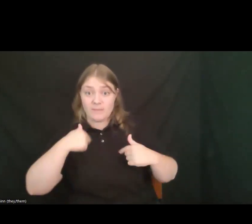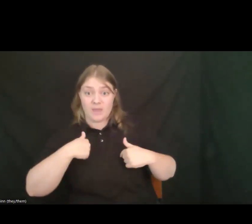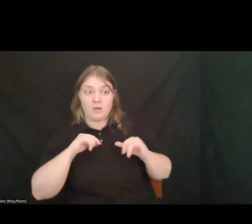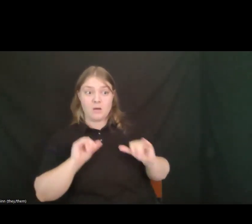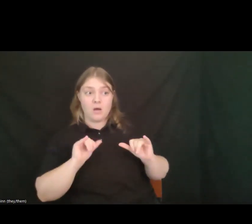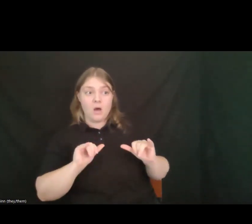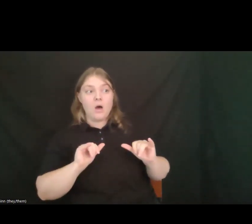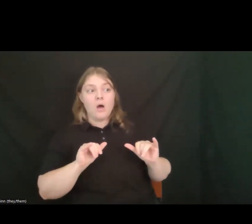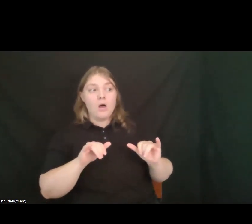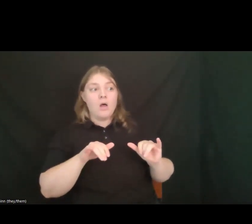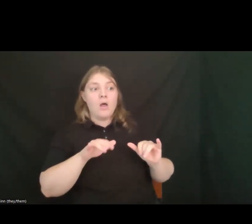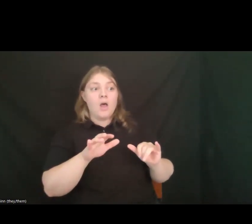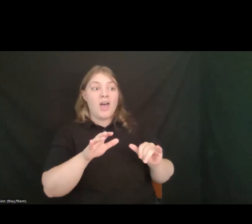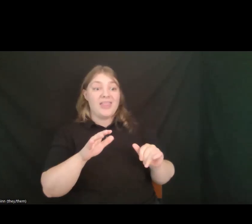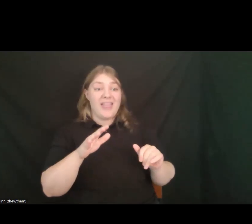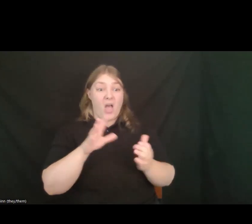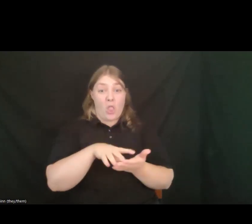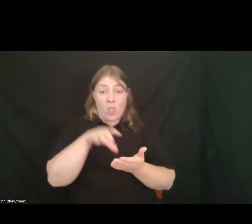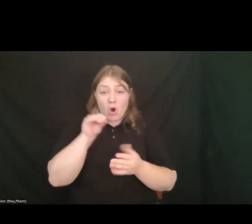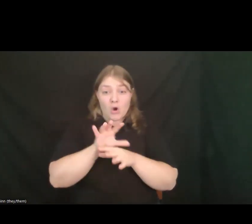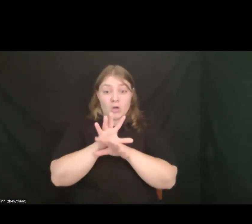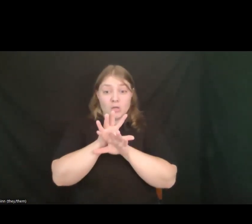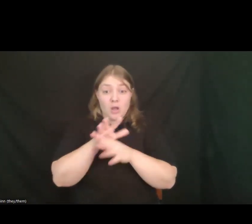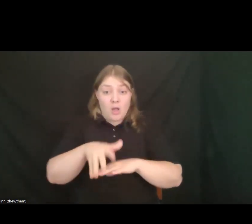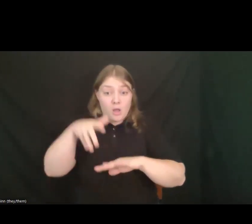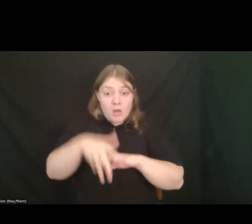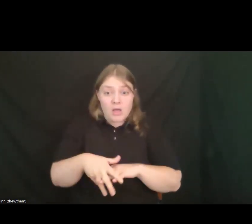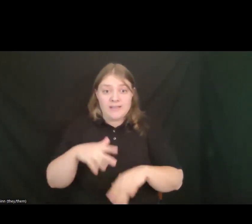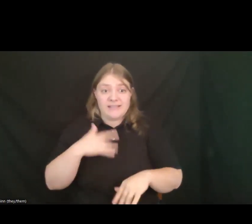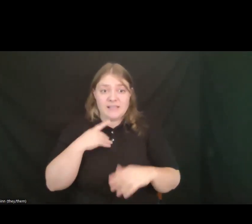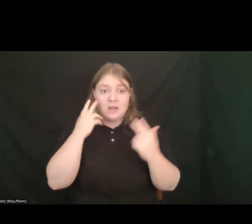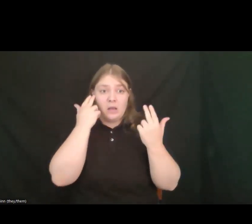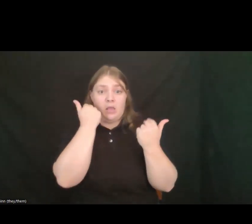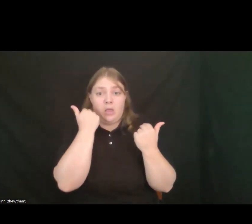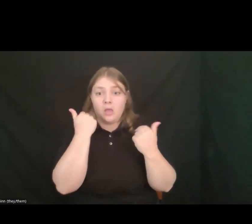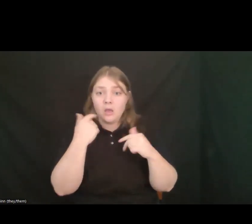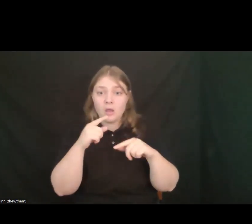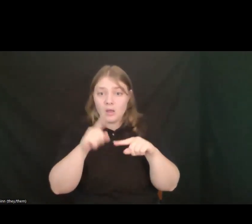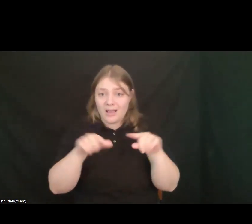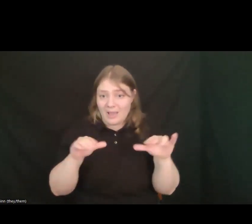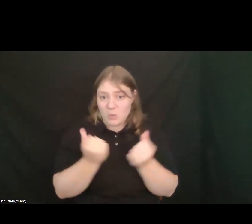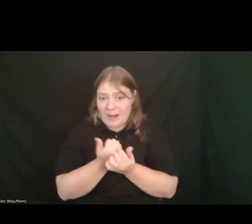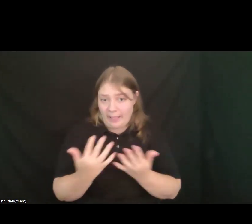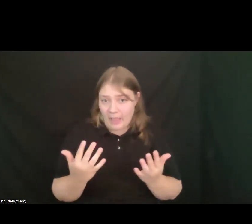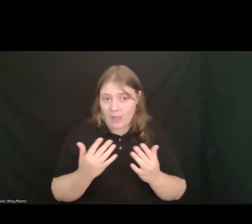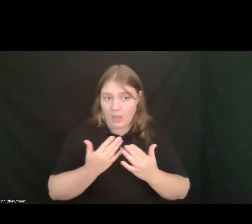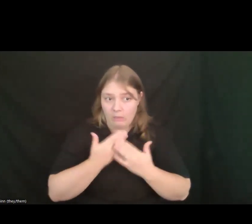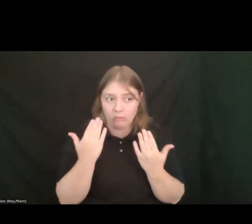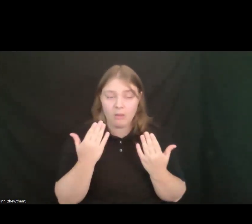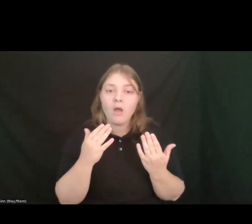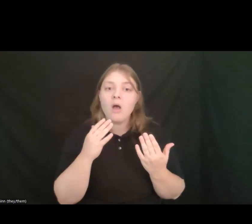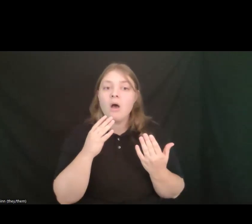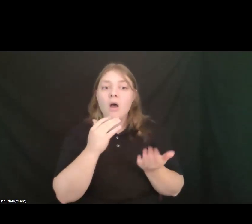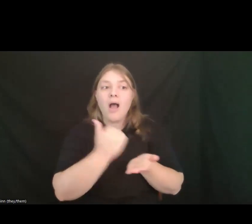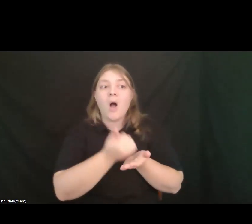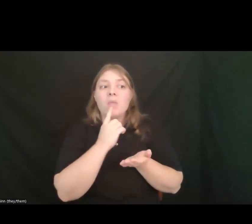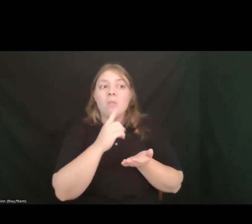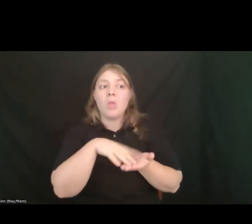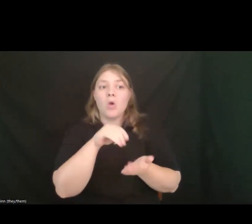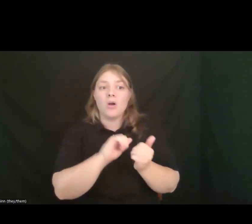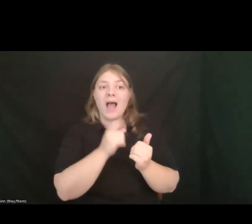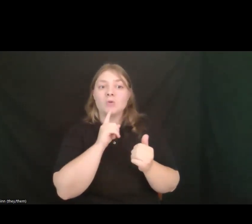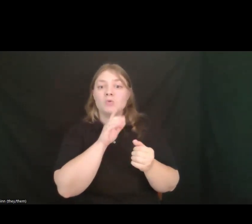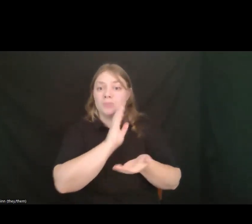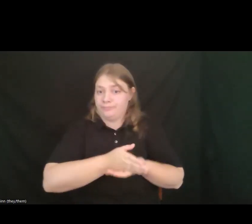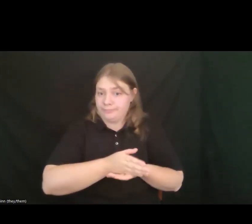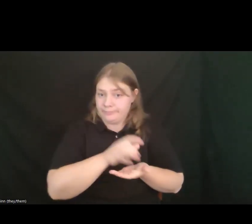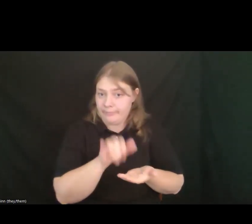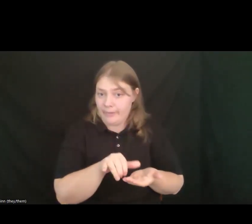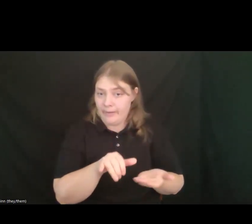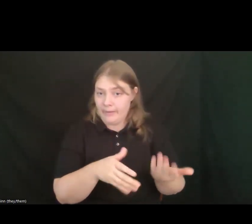sense of helplessness like I can't do anything I and all of the challenges that they are facing I